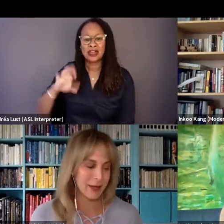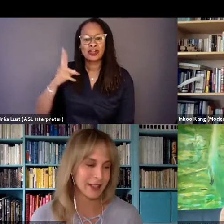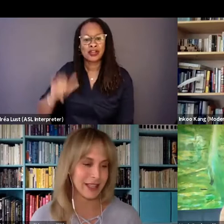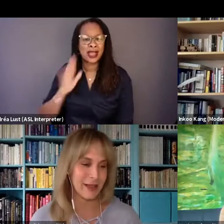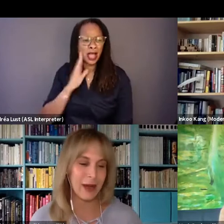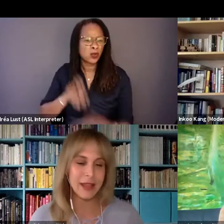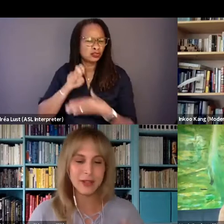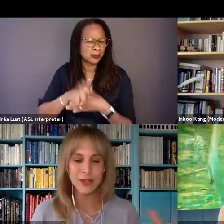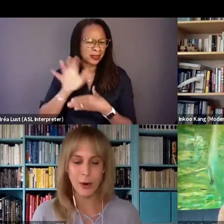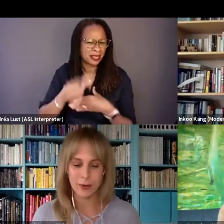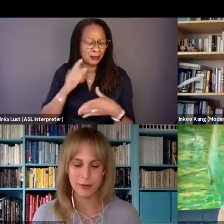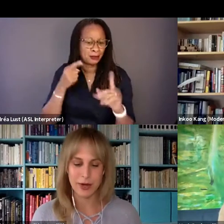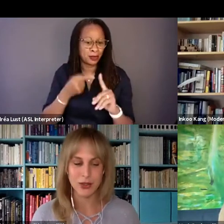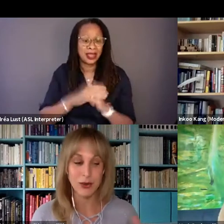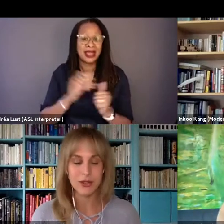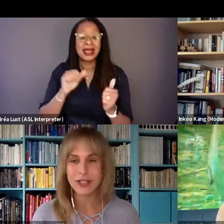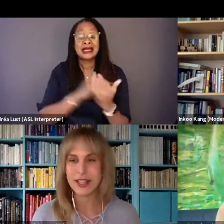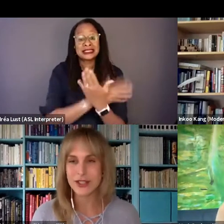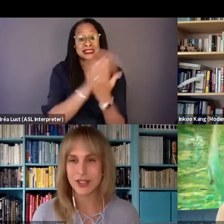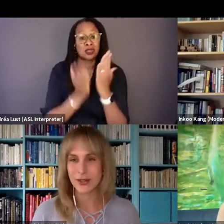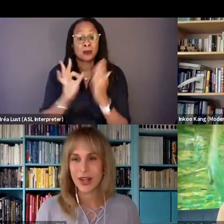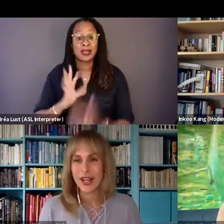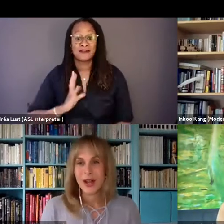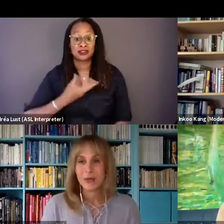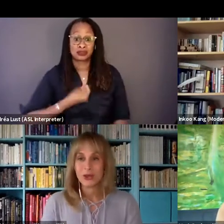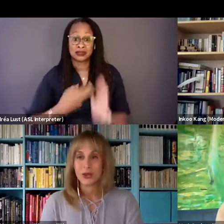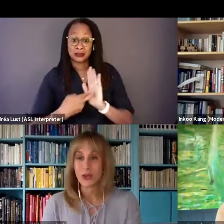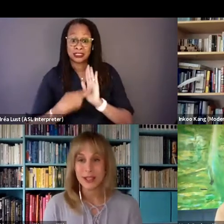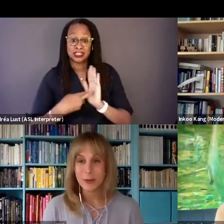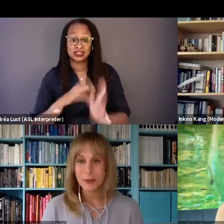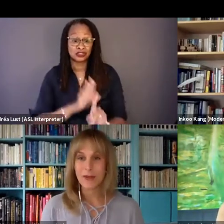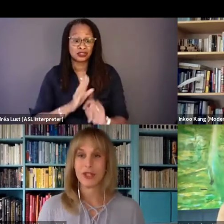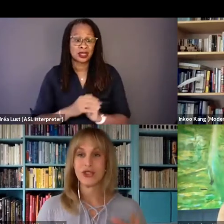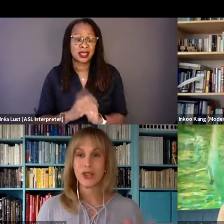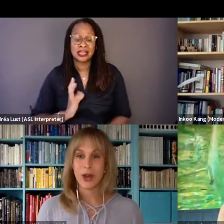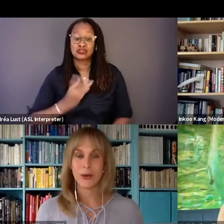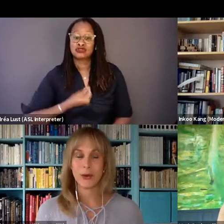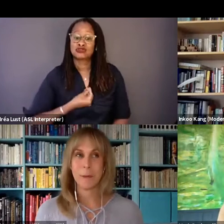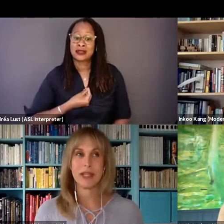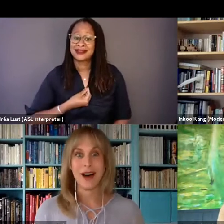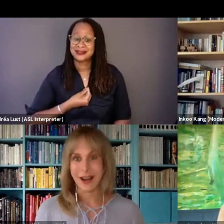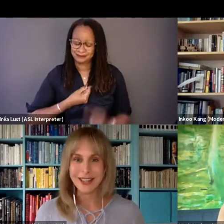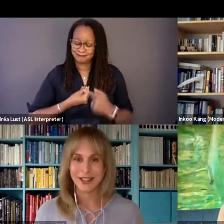because in this scope of trans representation, trans people have been so maligned